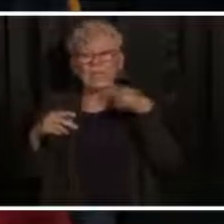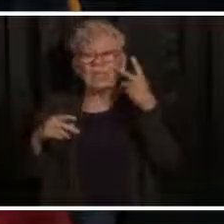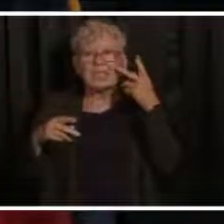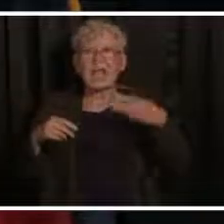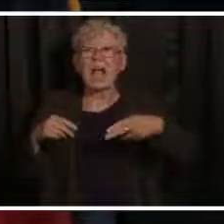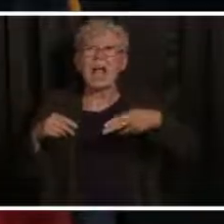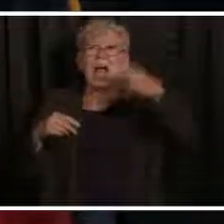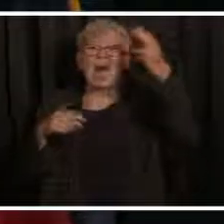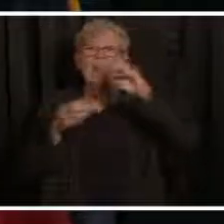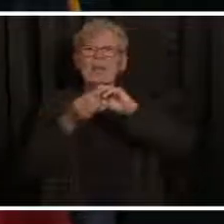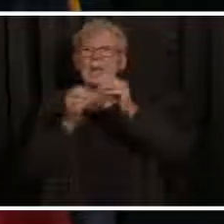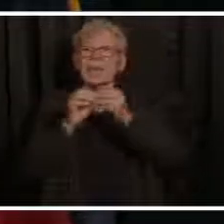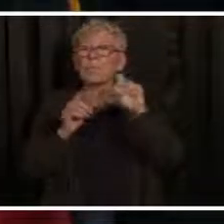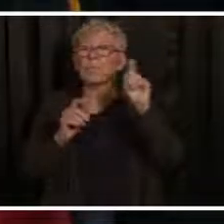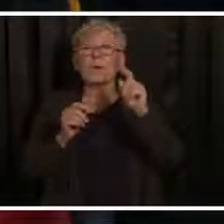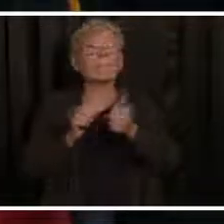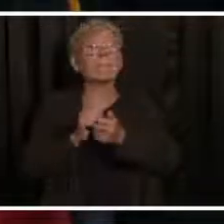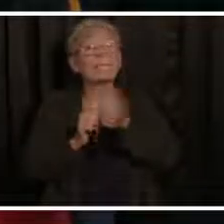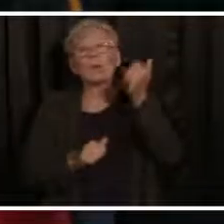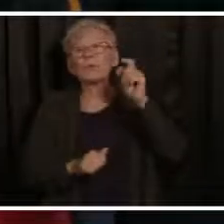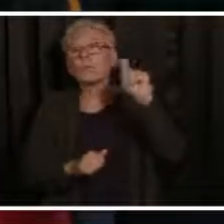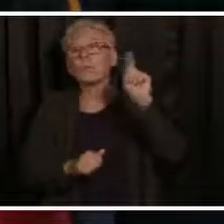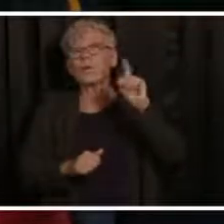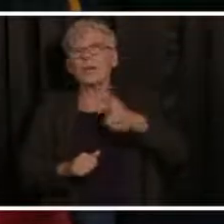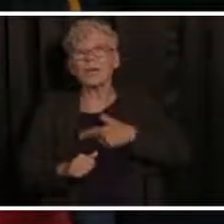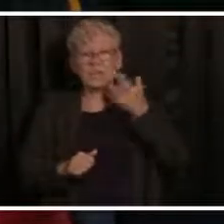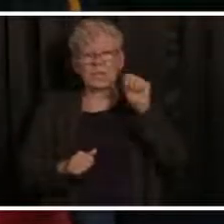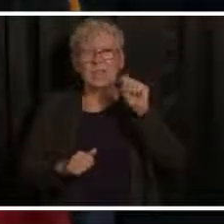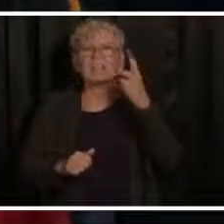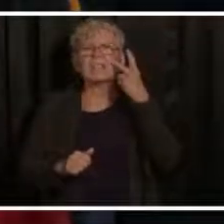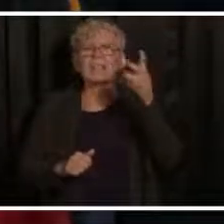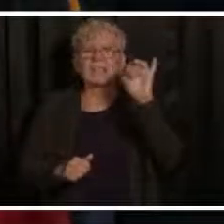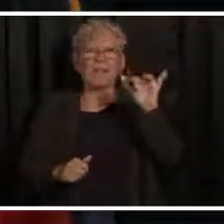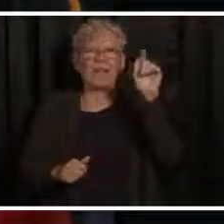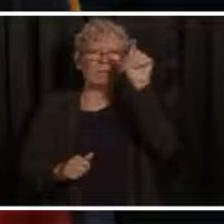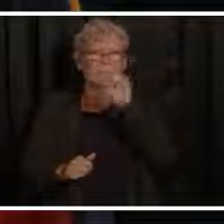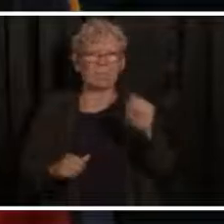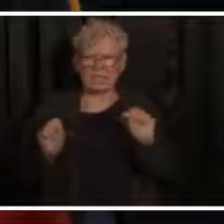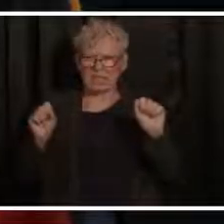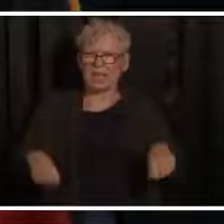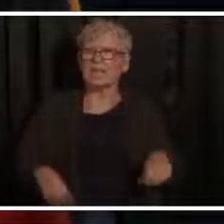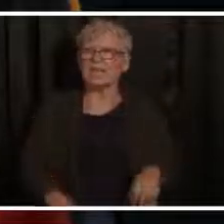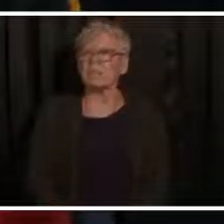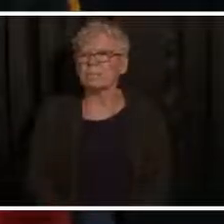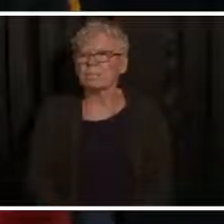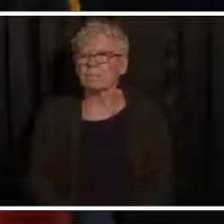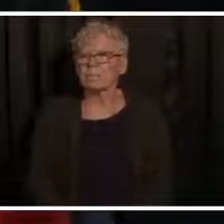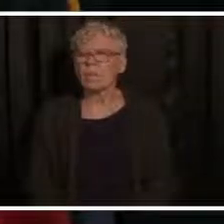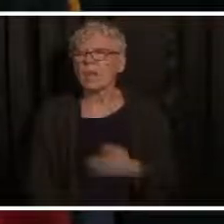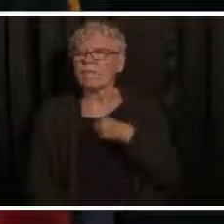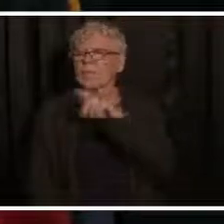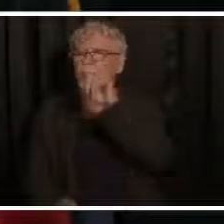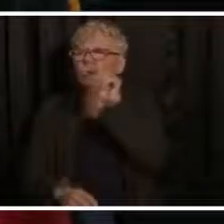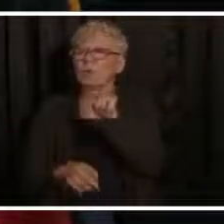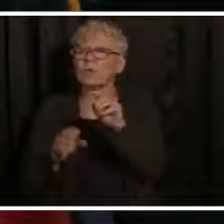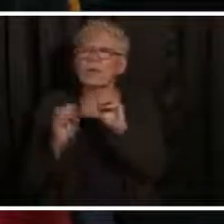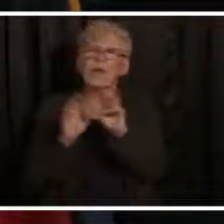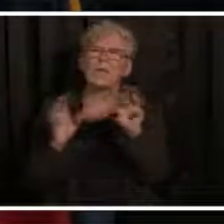are Um just to clarify the students who could be eligible